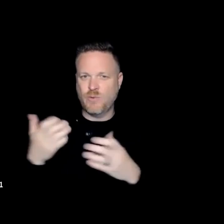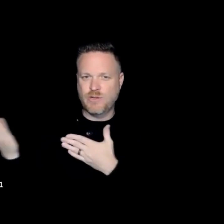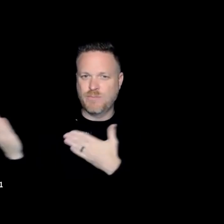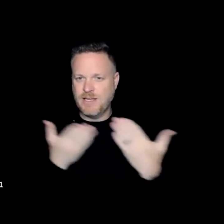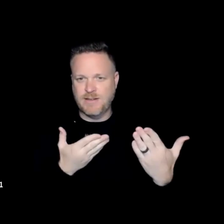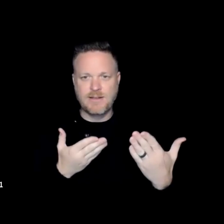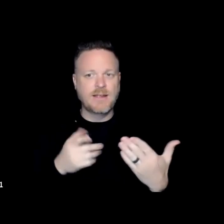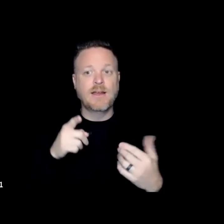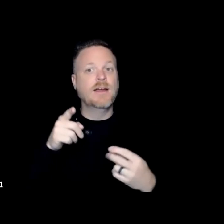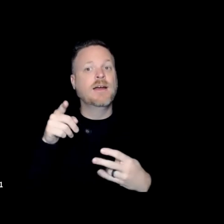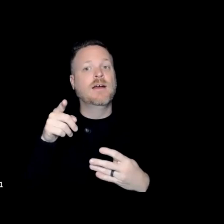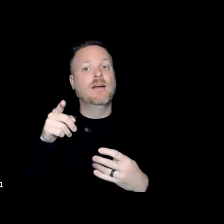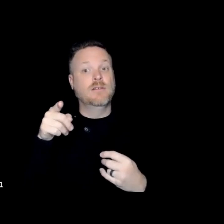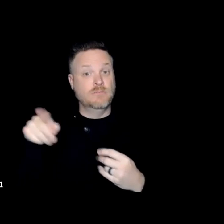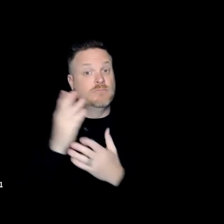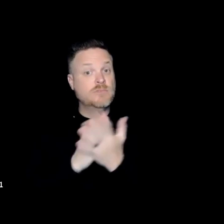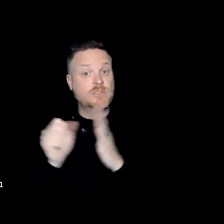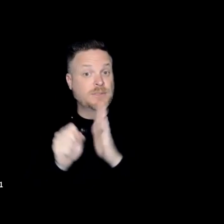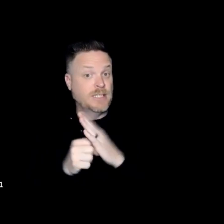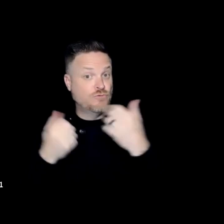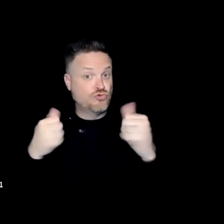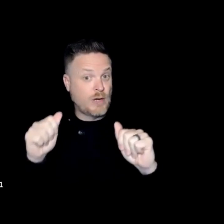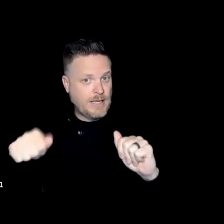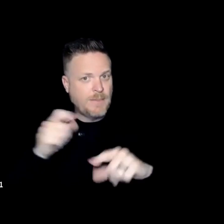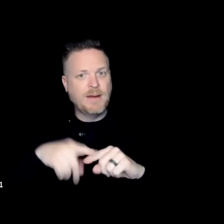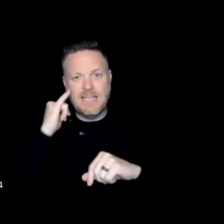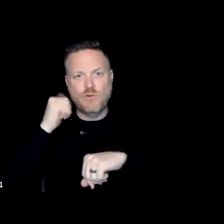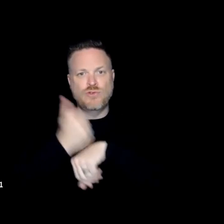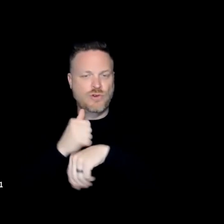haven't been states that haven't tried it. Even if you put Return to Learn out there,